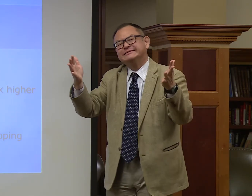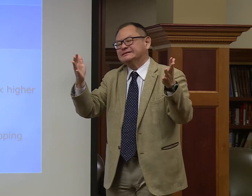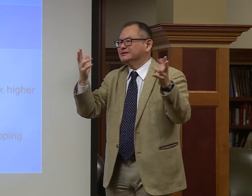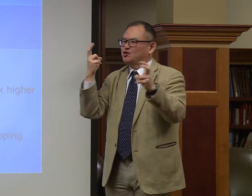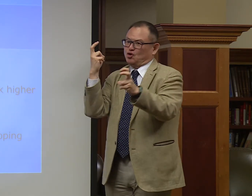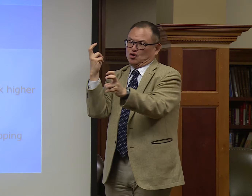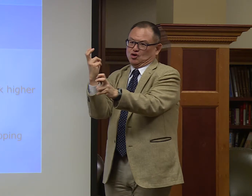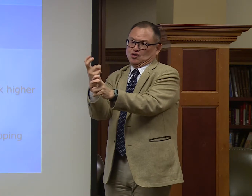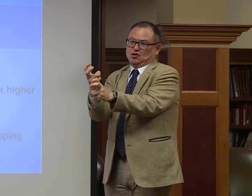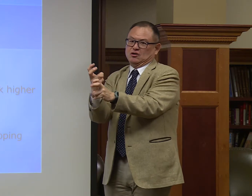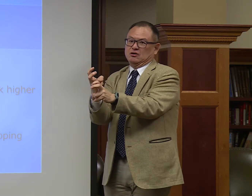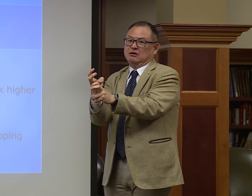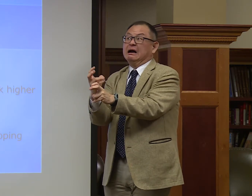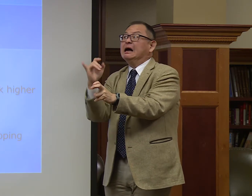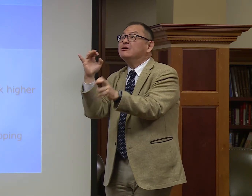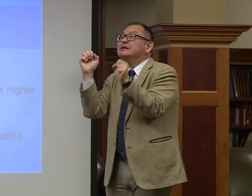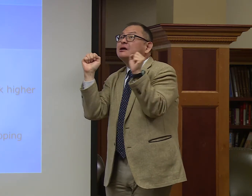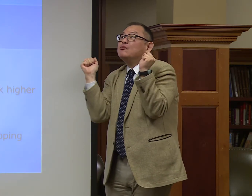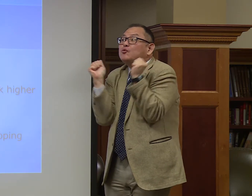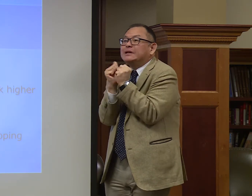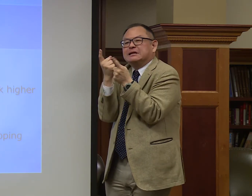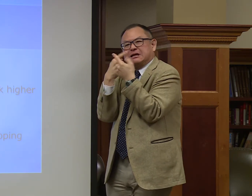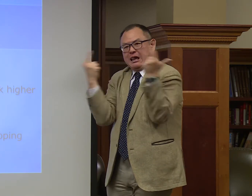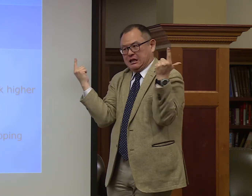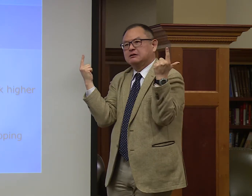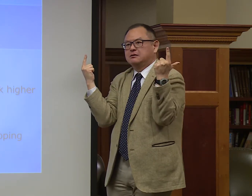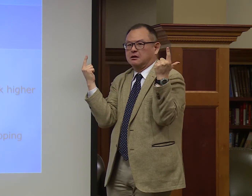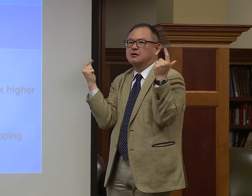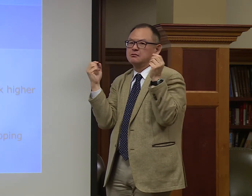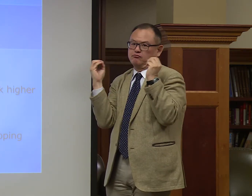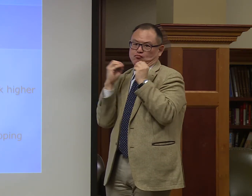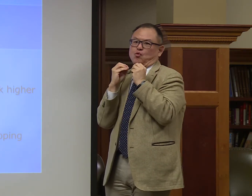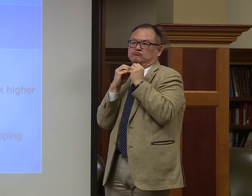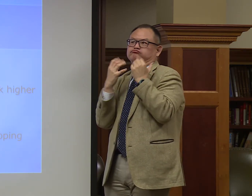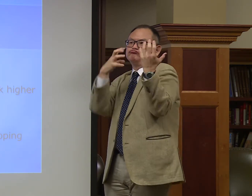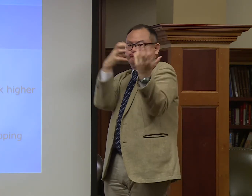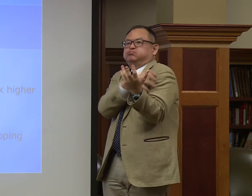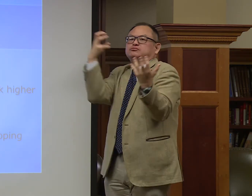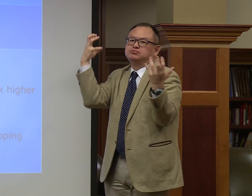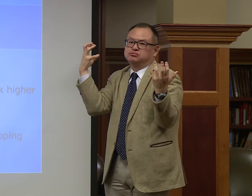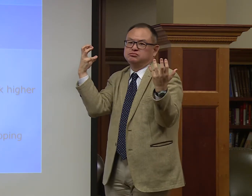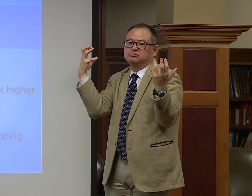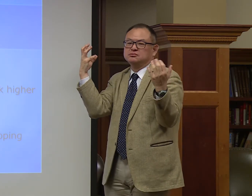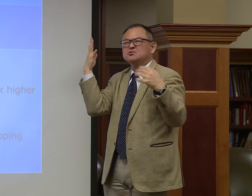that might mean that the doors open more readily for them, but maybe not.